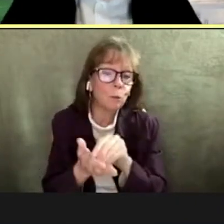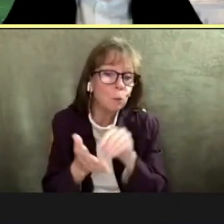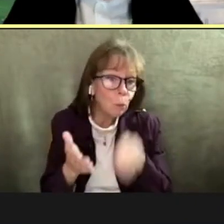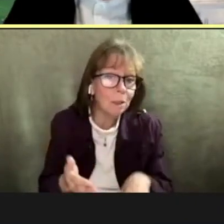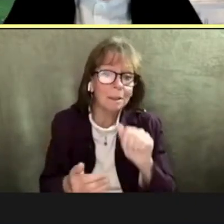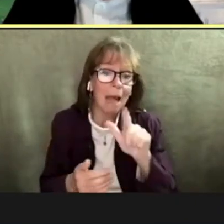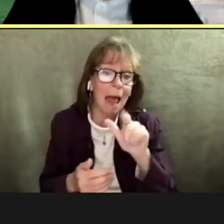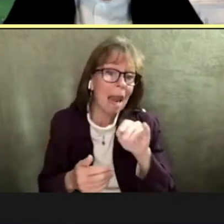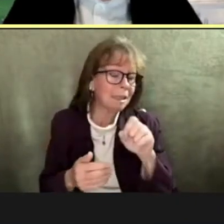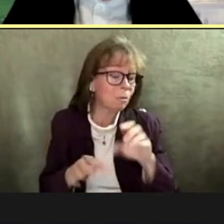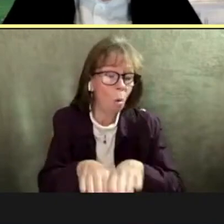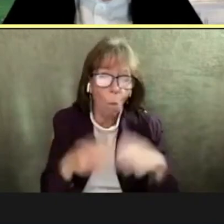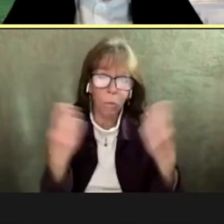There's no charge.